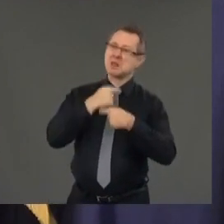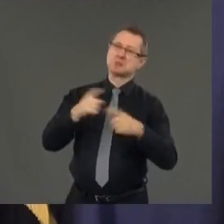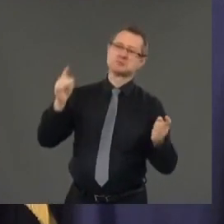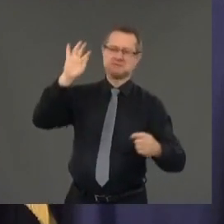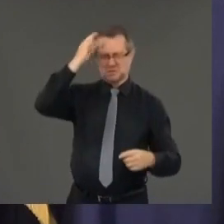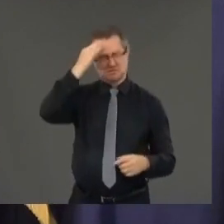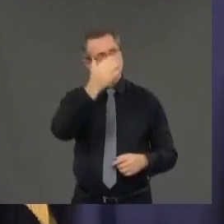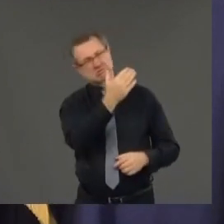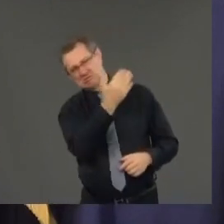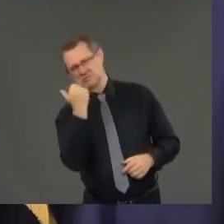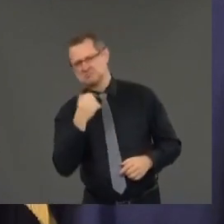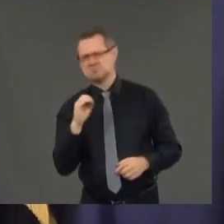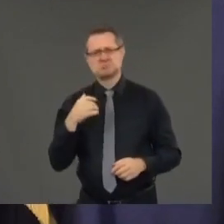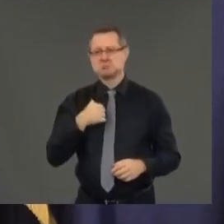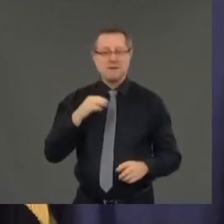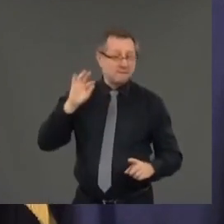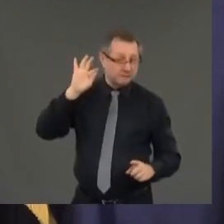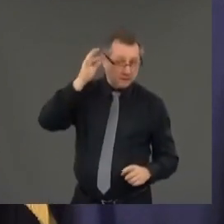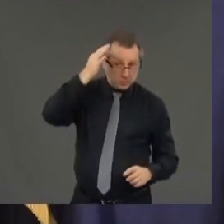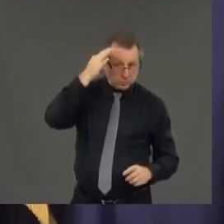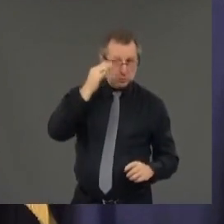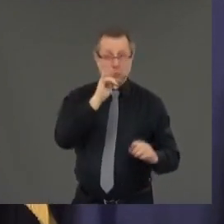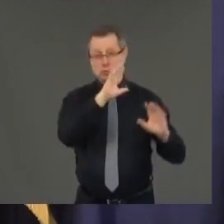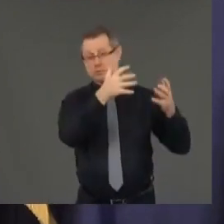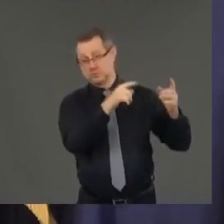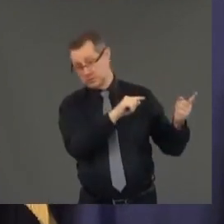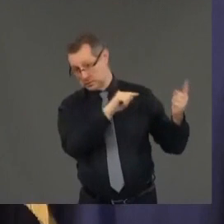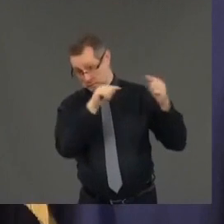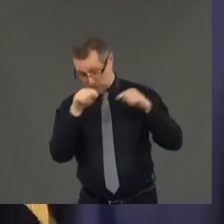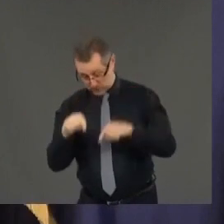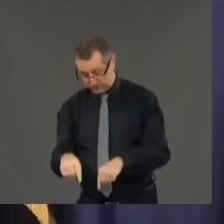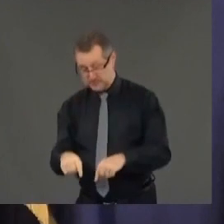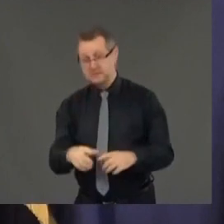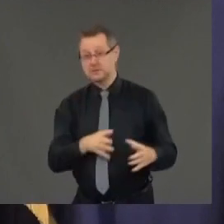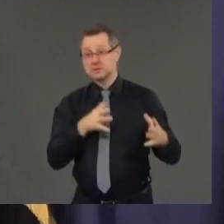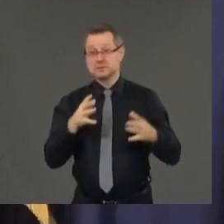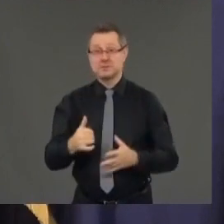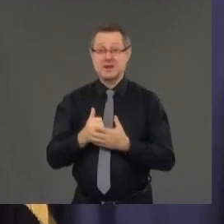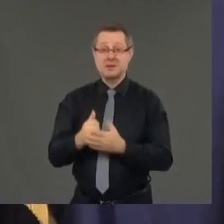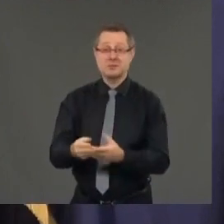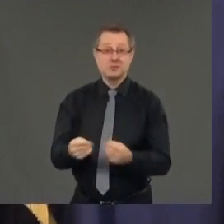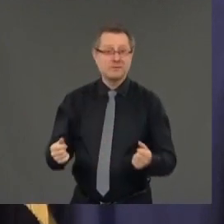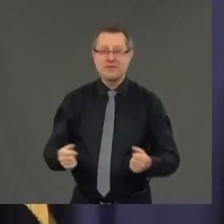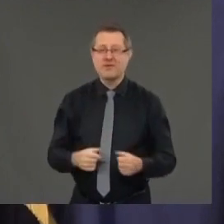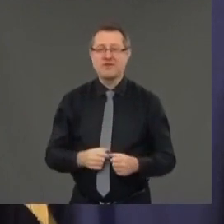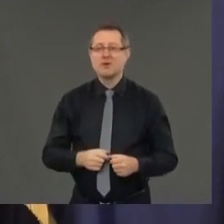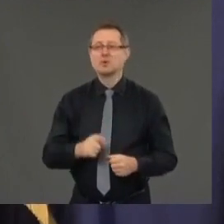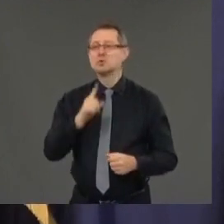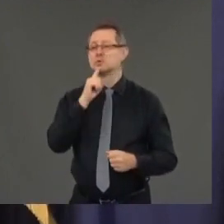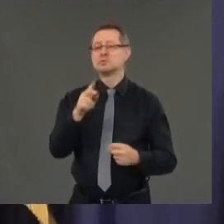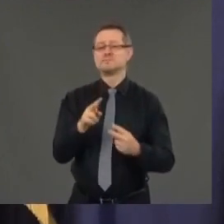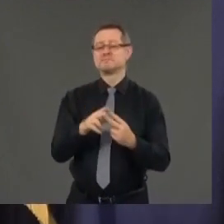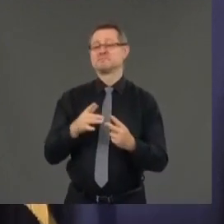STATE EMERGENCY DECLARATION. OR A FEDERAL EMERGENCY DECLARATION. YOU KNOW, FOR THE FEDERAL